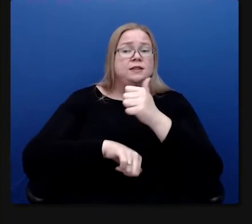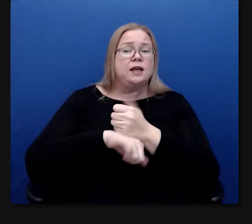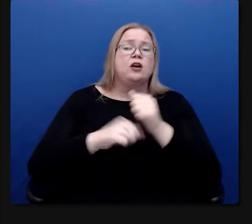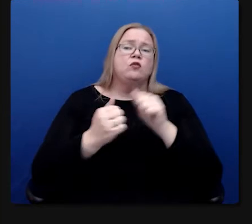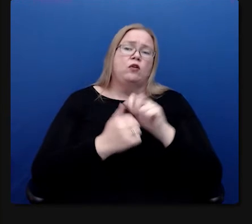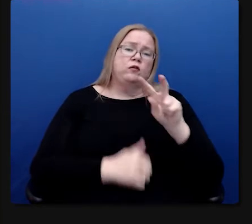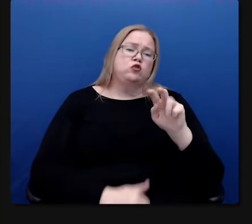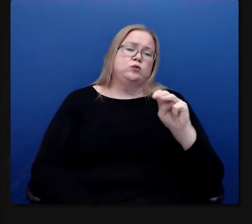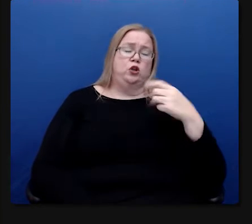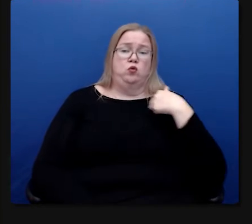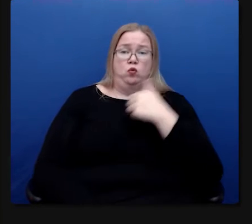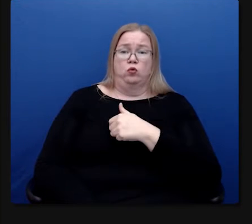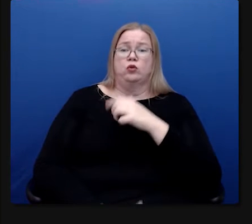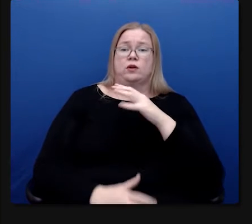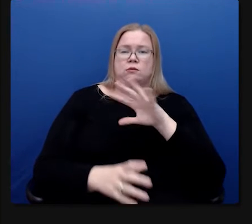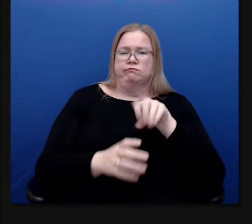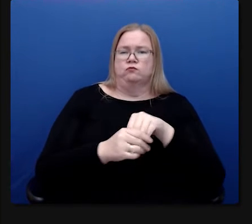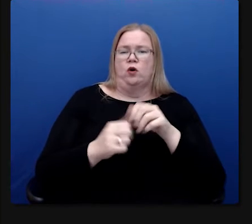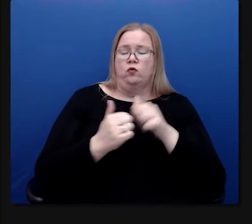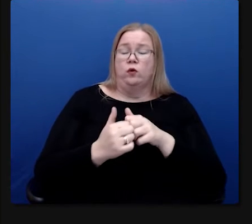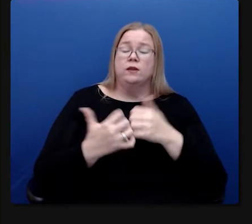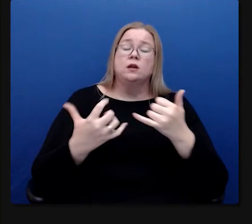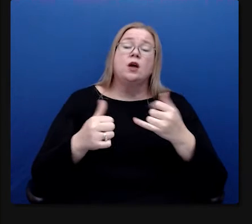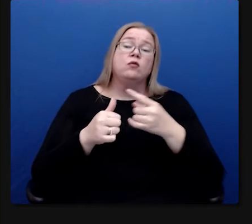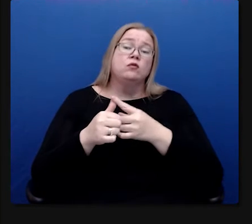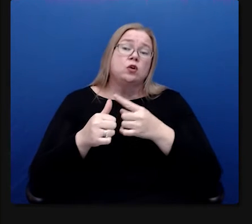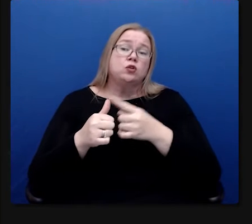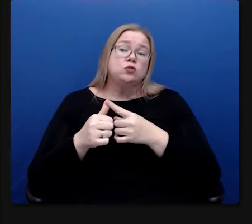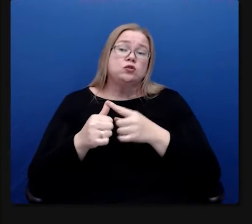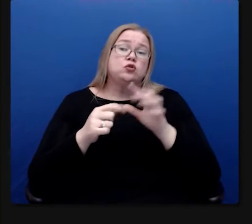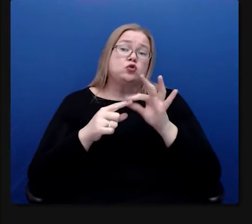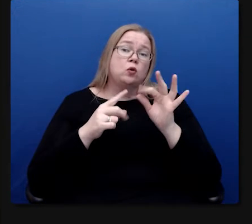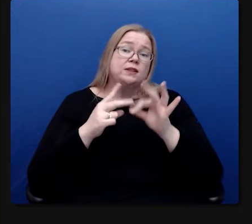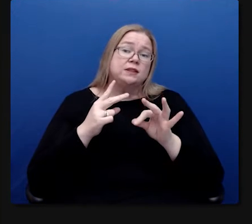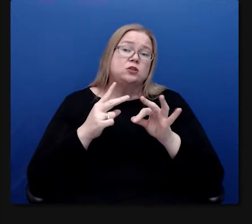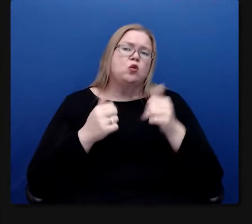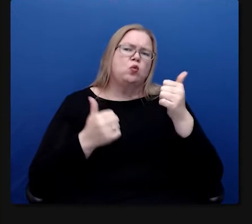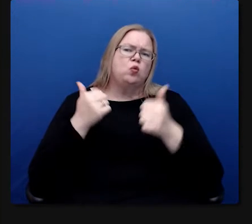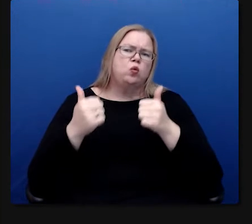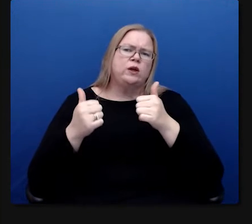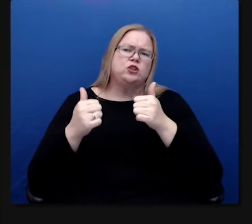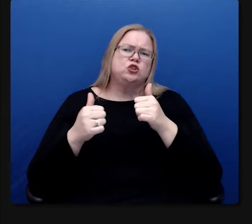that we will get into. The first choice you have to make is which subscription